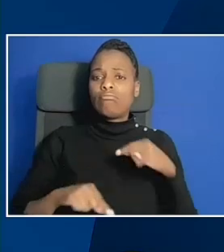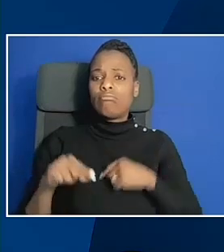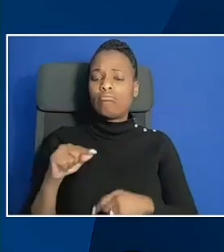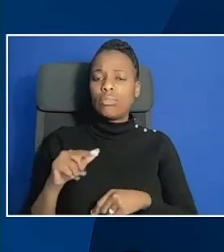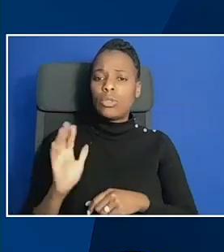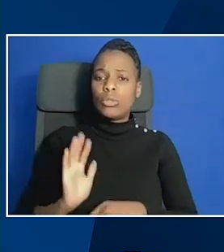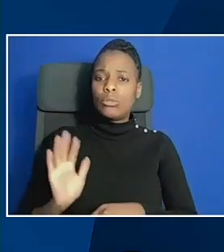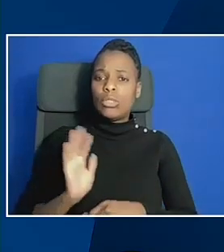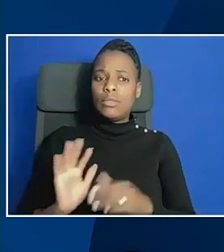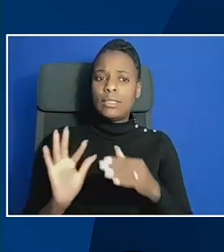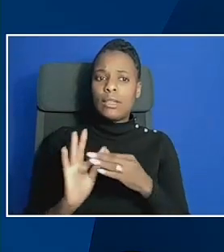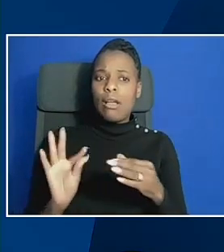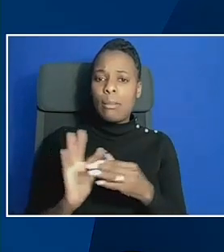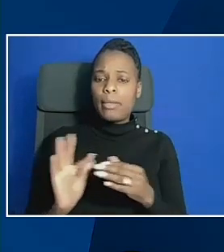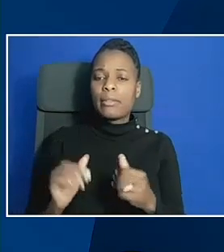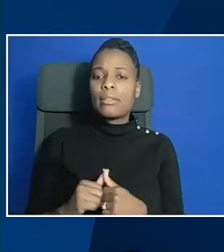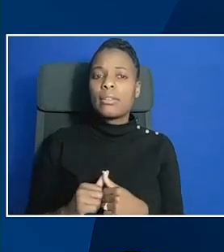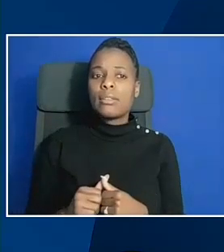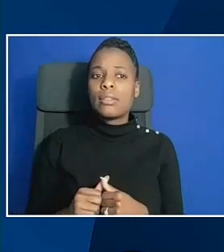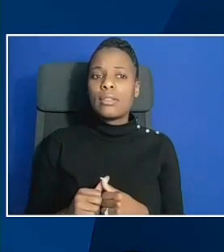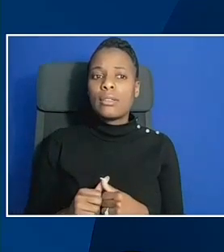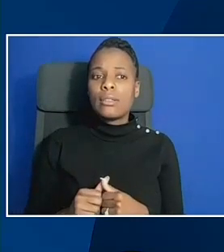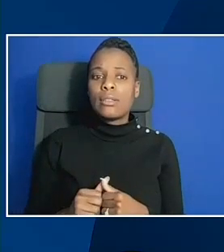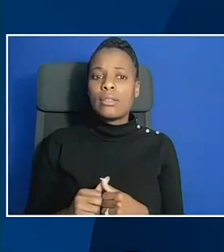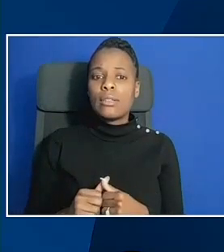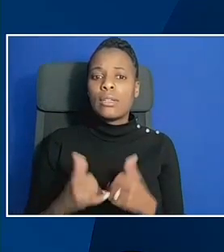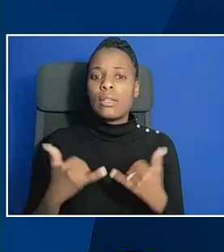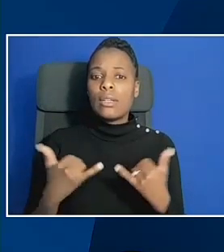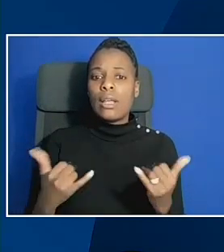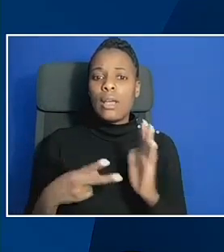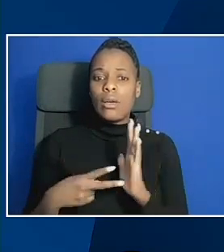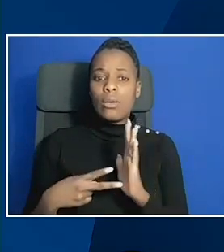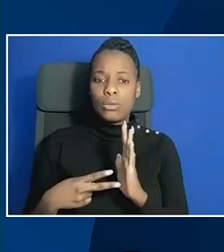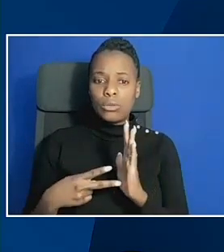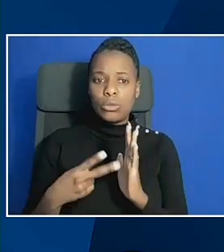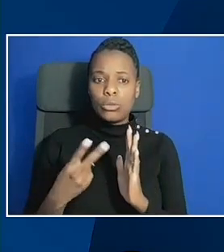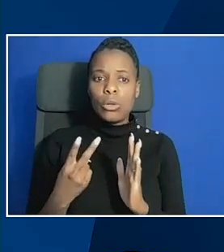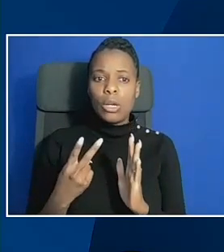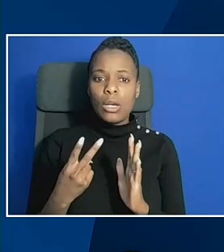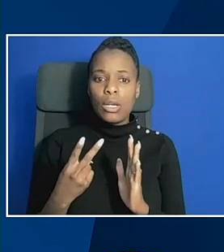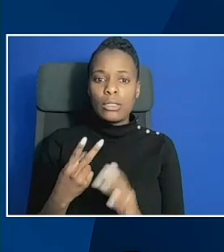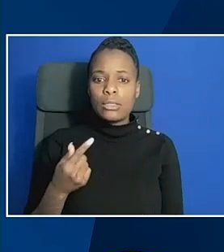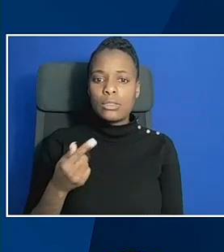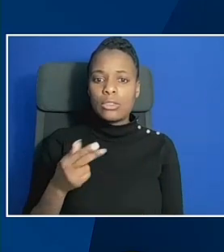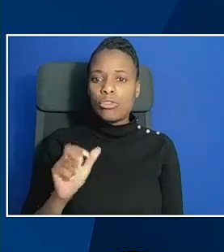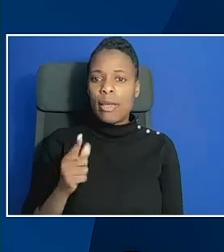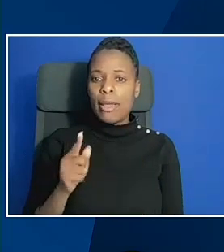in line. So I think now twice Greg has been asked the question about the start of